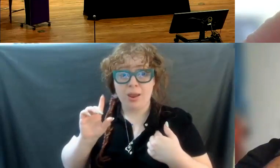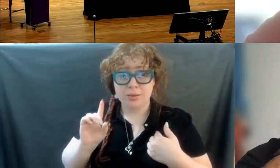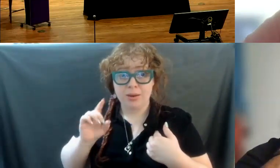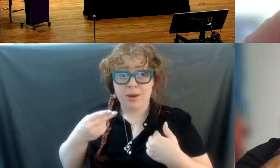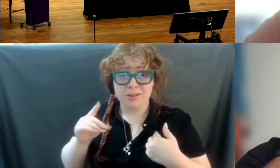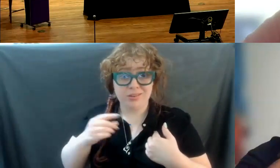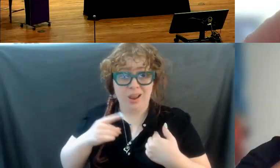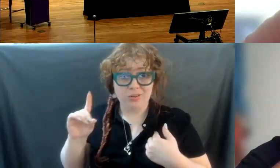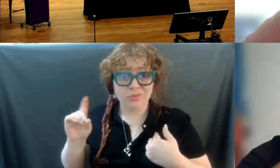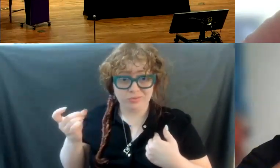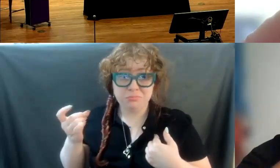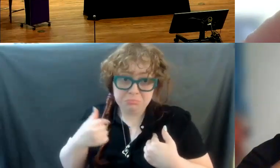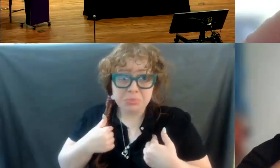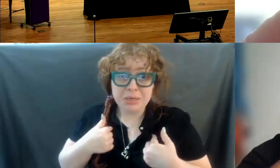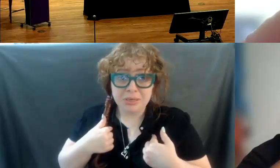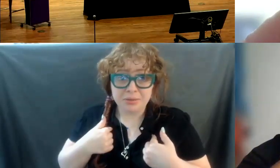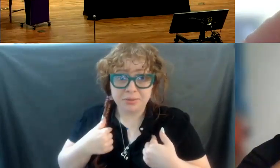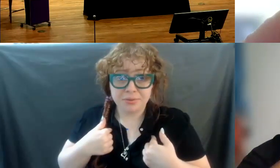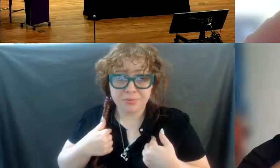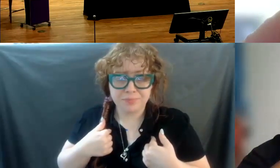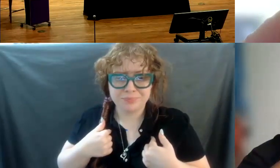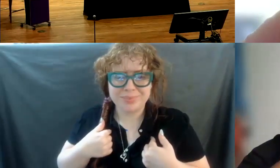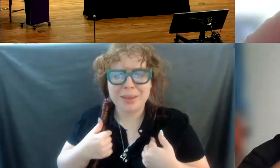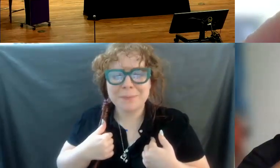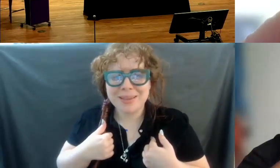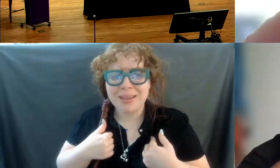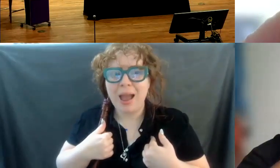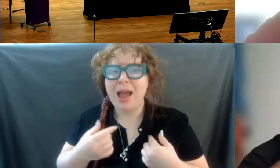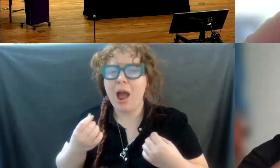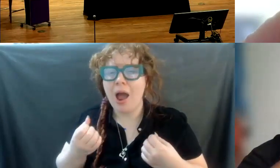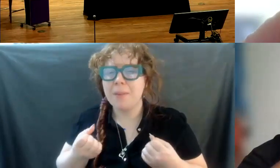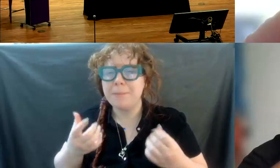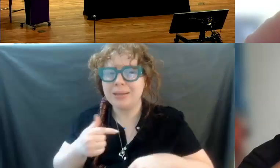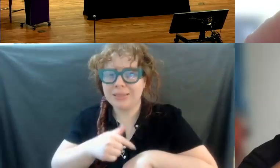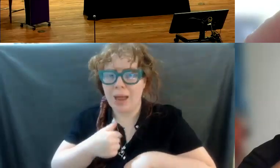that I've been diagnosed with ADHD, but you'll rarely hear me say that I have ADHD because it's labeled as a disorder.